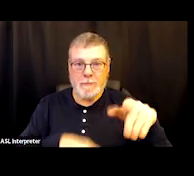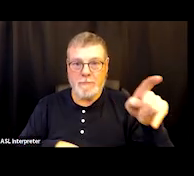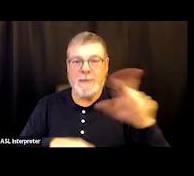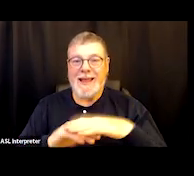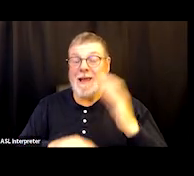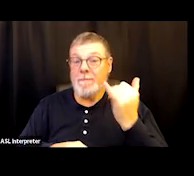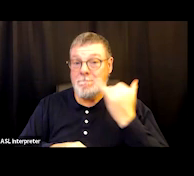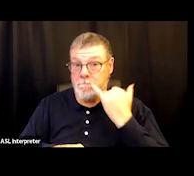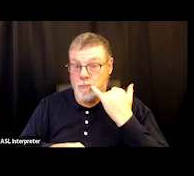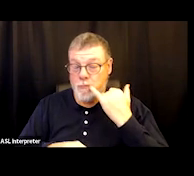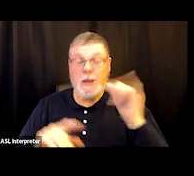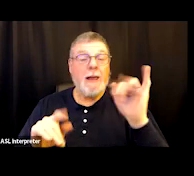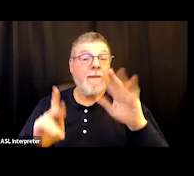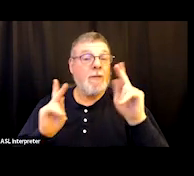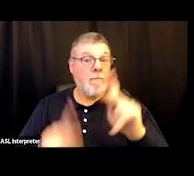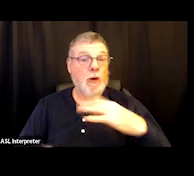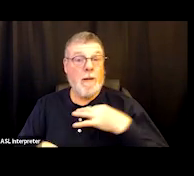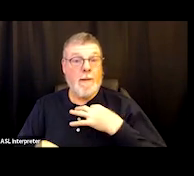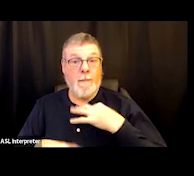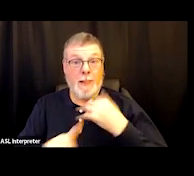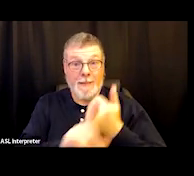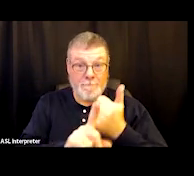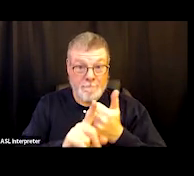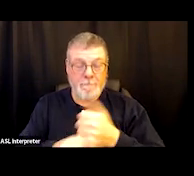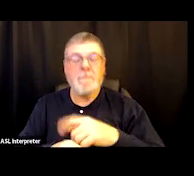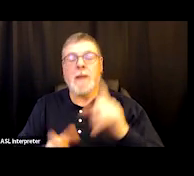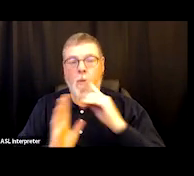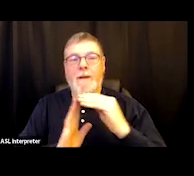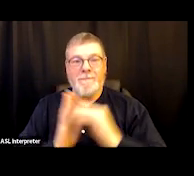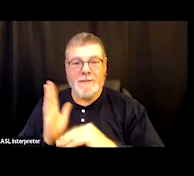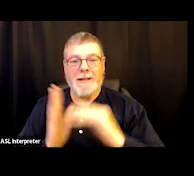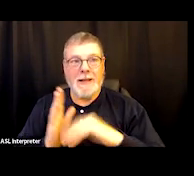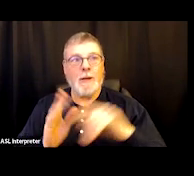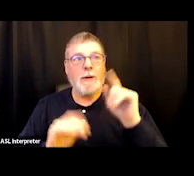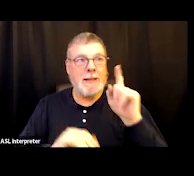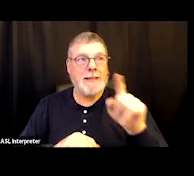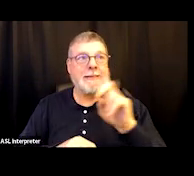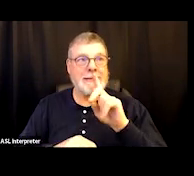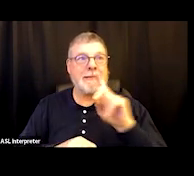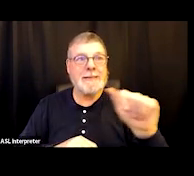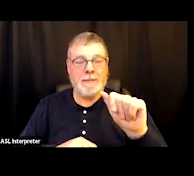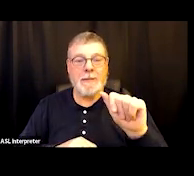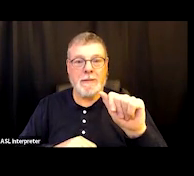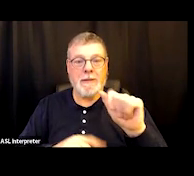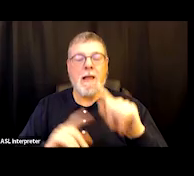So if someone was applying for benefits on their own, they'd fill out the online disability application and then Social Security